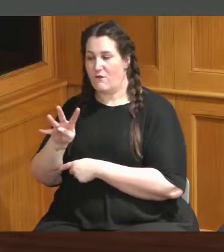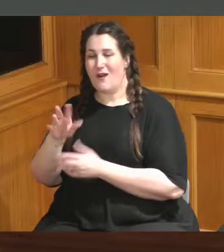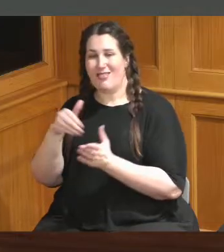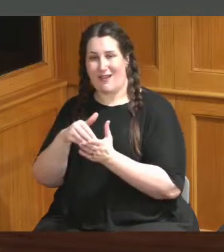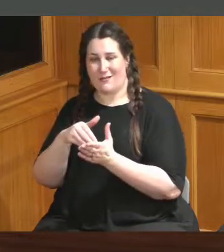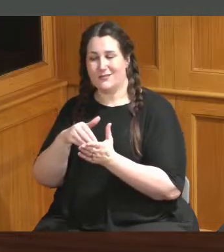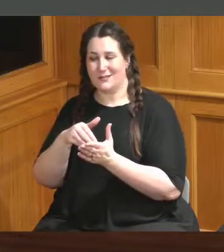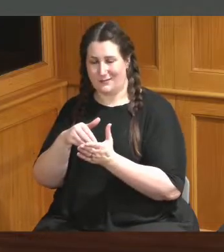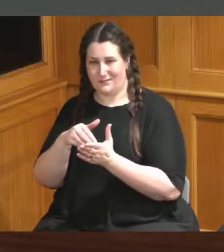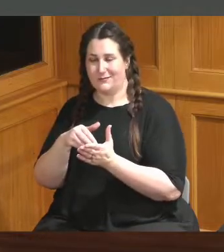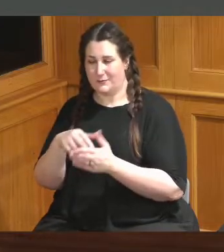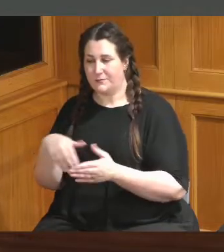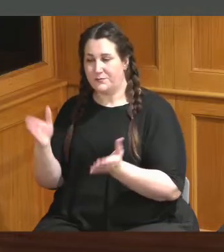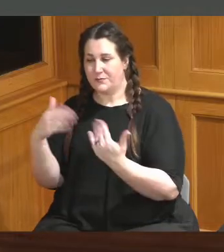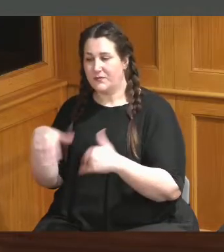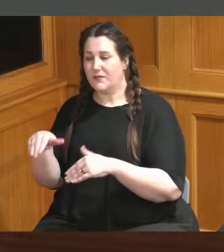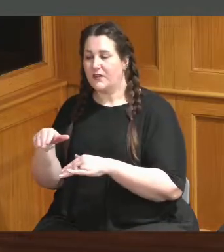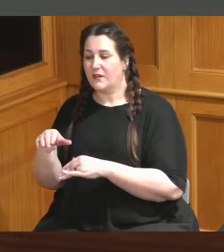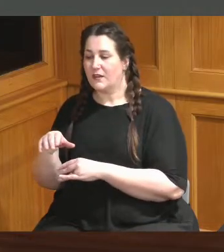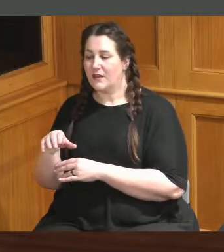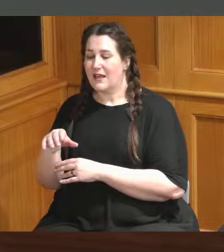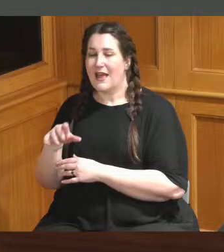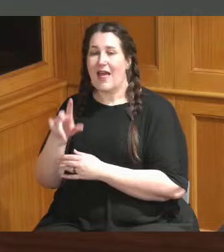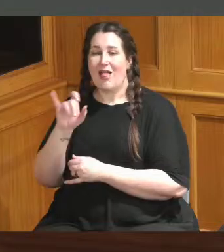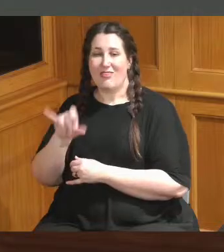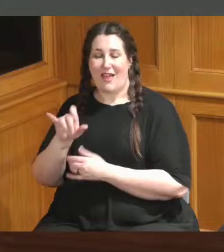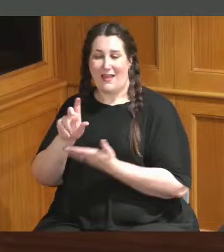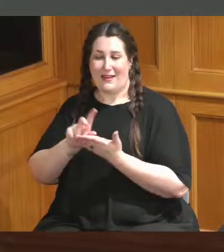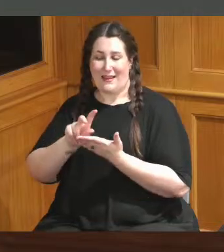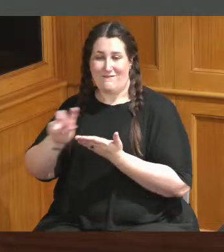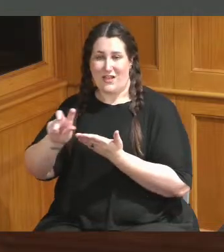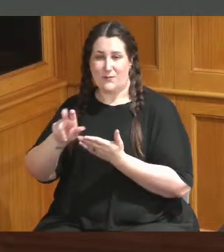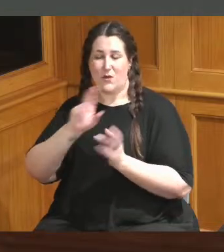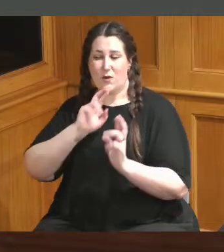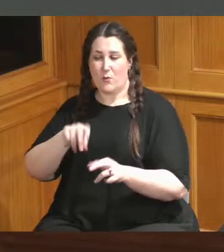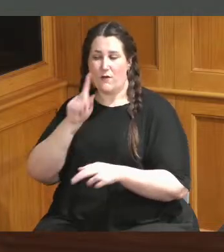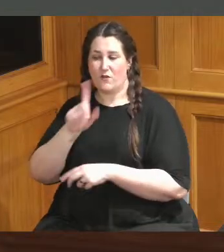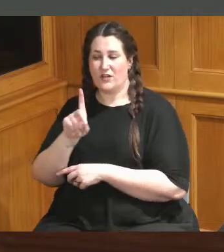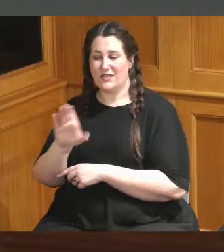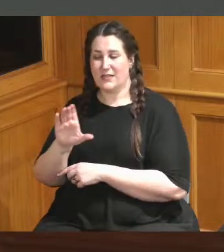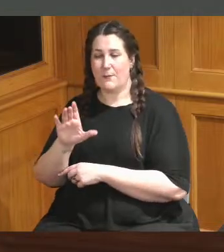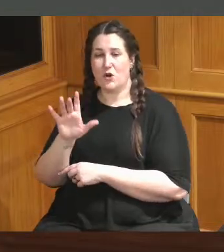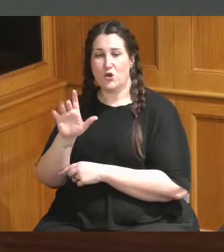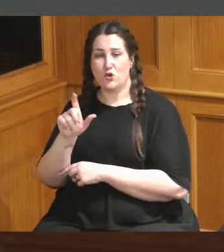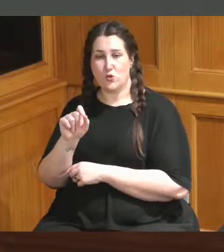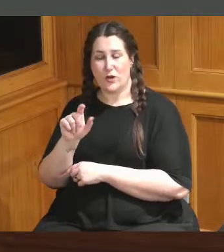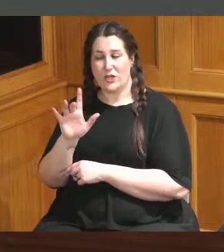Item 15 is the monthly investment report for the month of December 2025 from the County